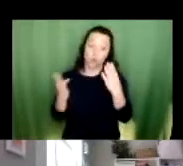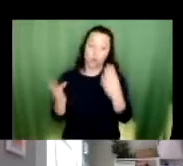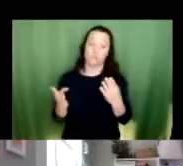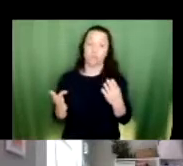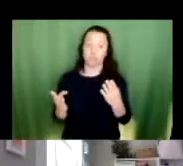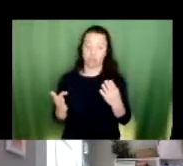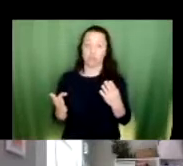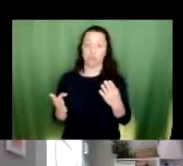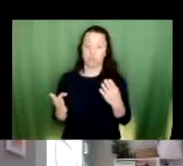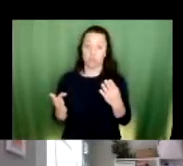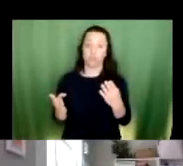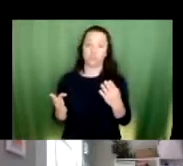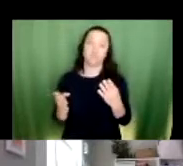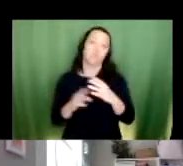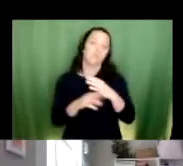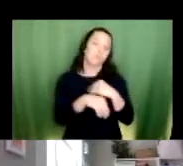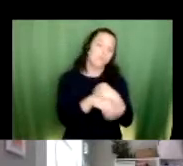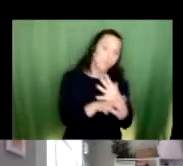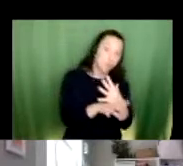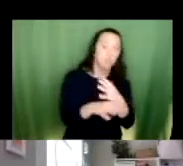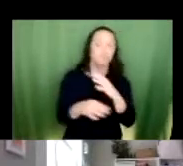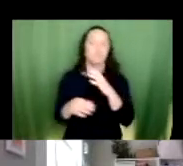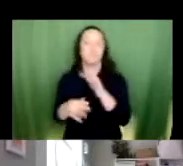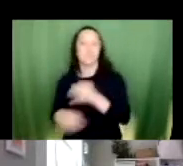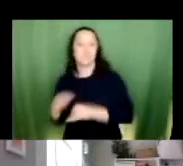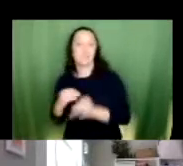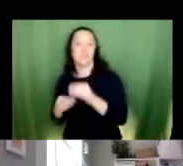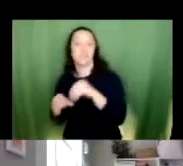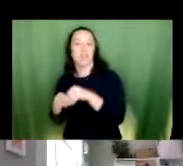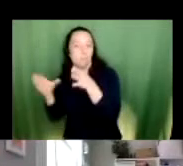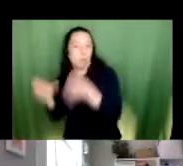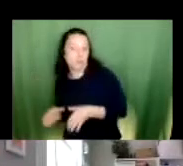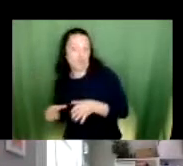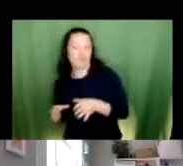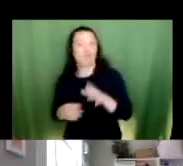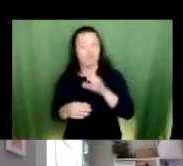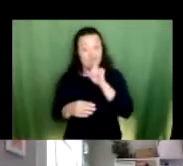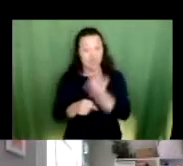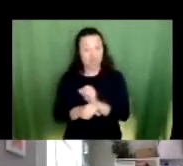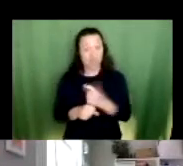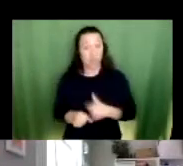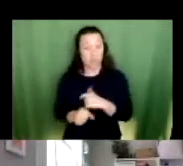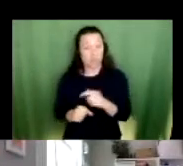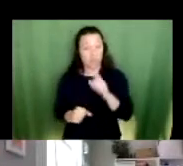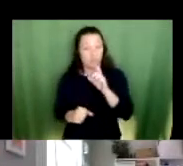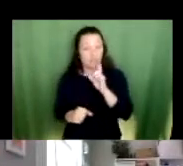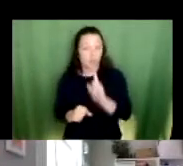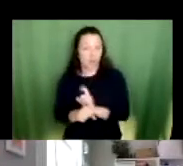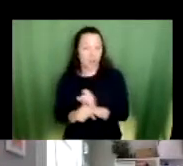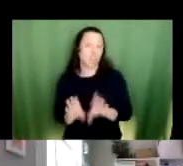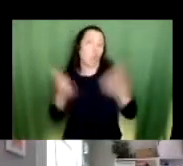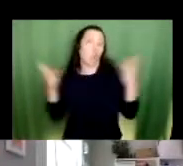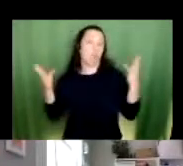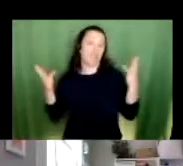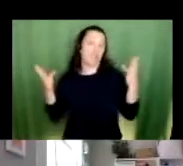day even though it's actually open to public now. And we reopened back in February, actually.